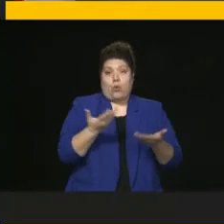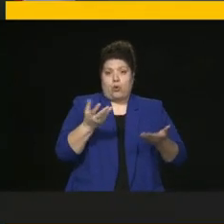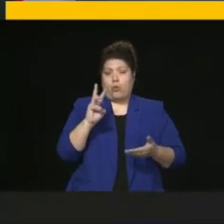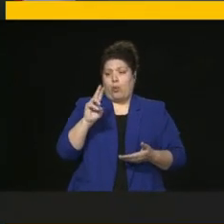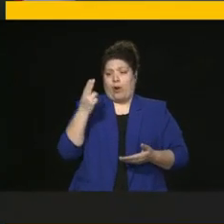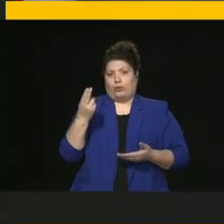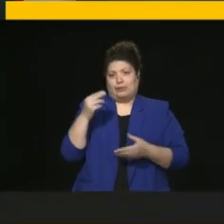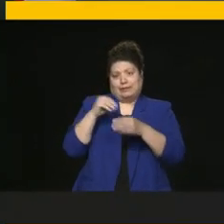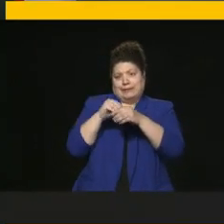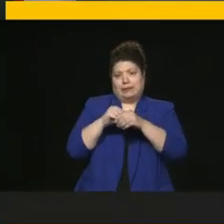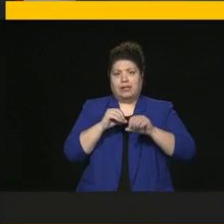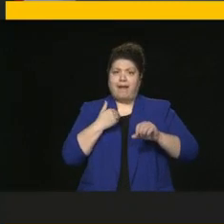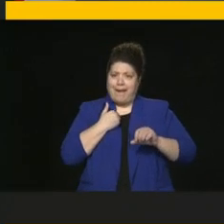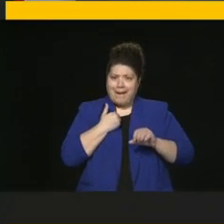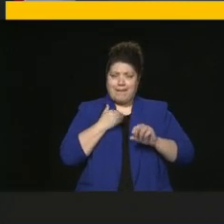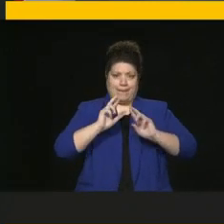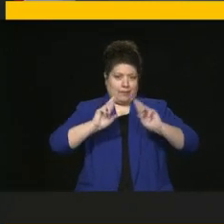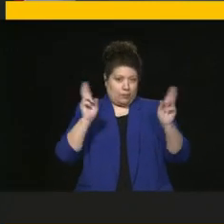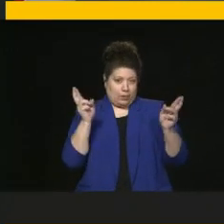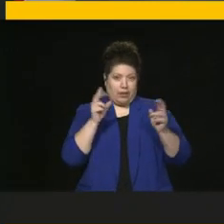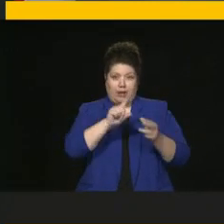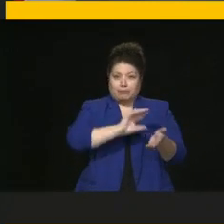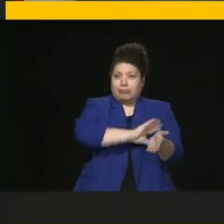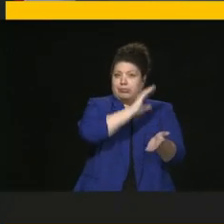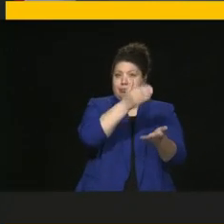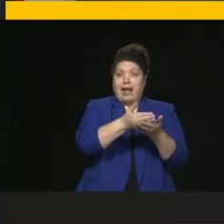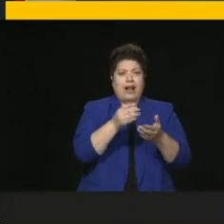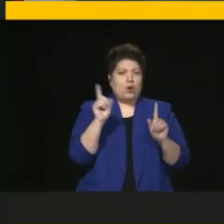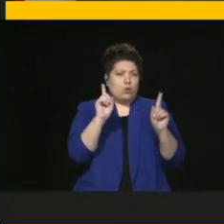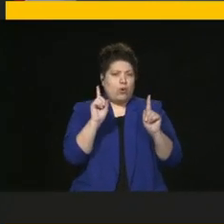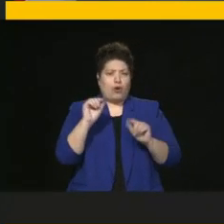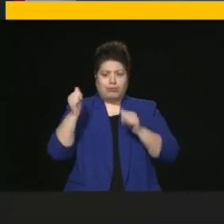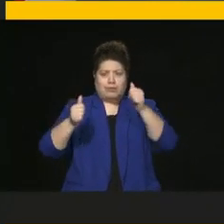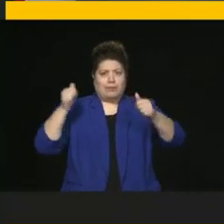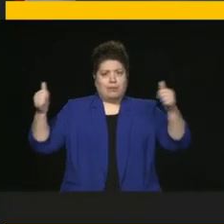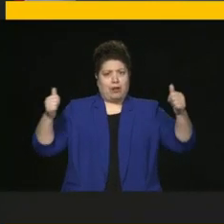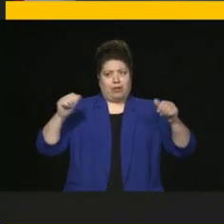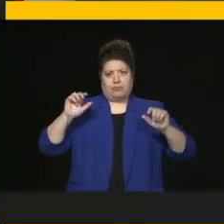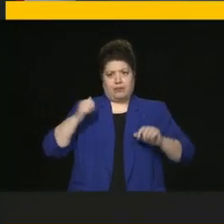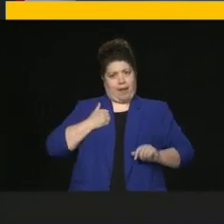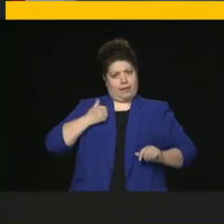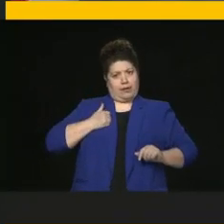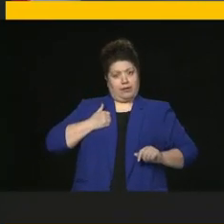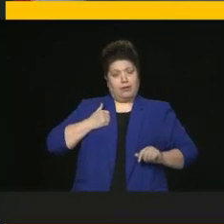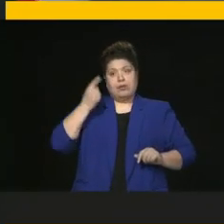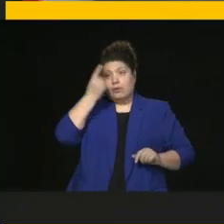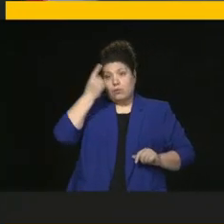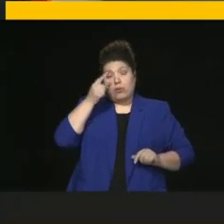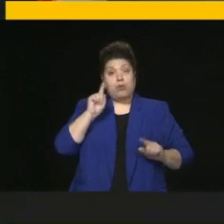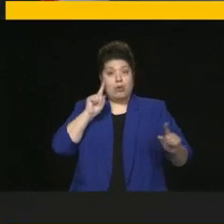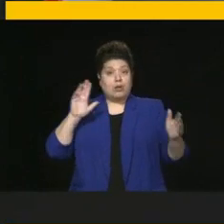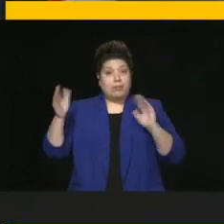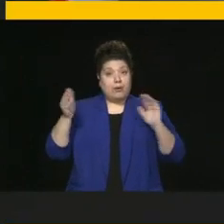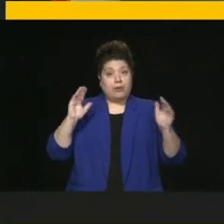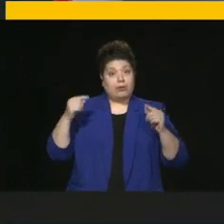HOW MANY WAREHOUSES ARE STOCKPILE LOCATIONS DO WE HAVE